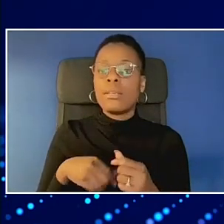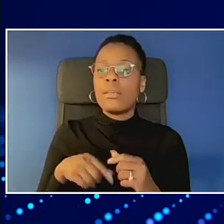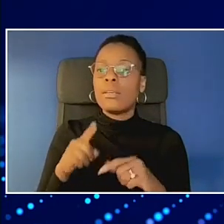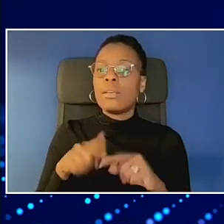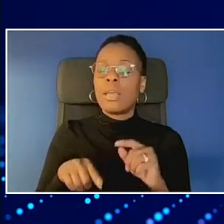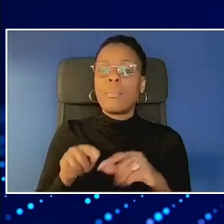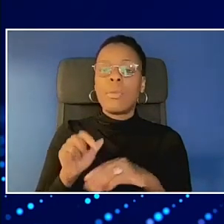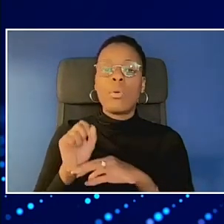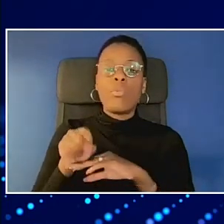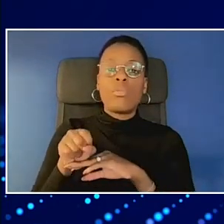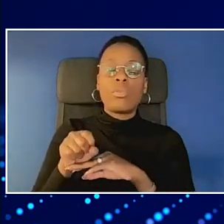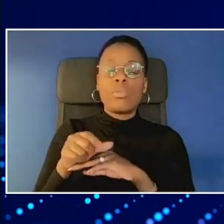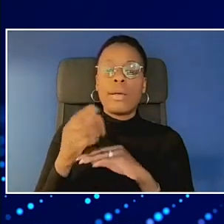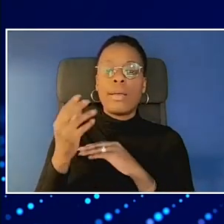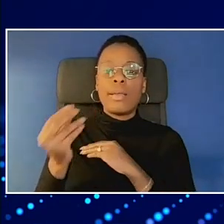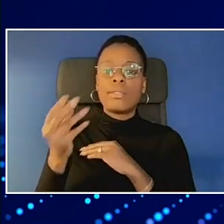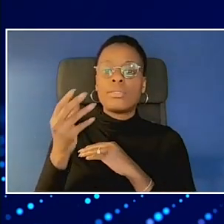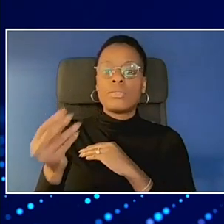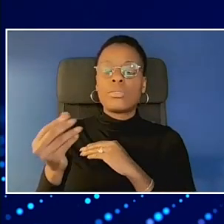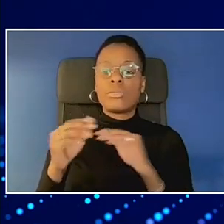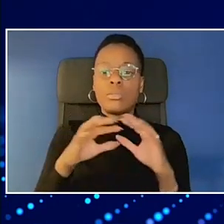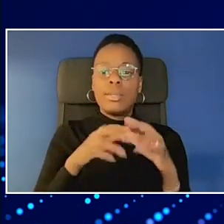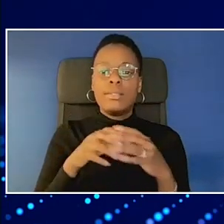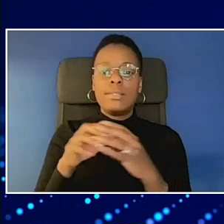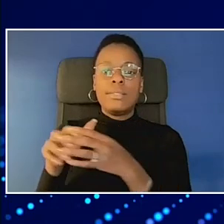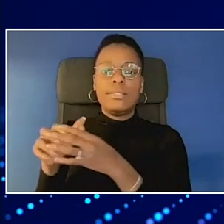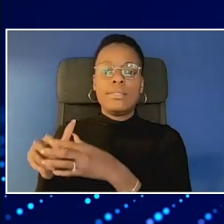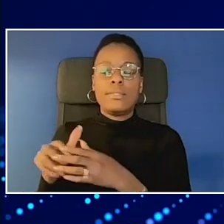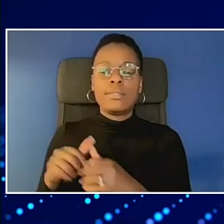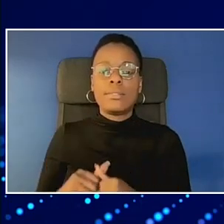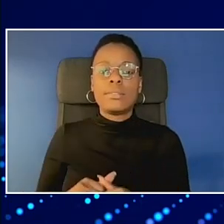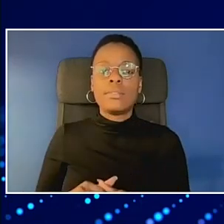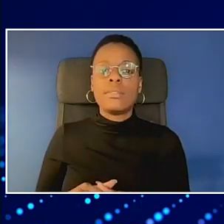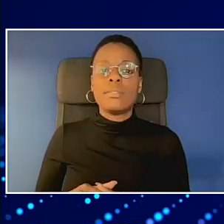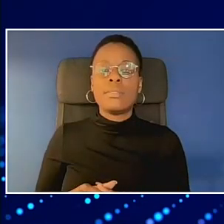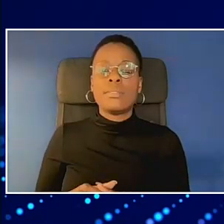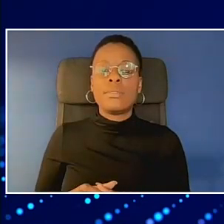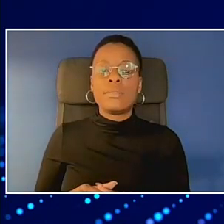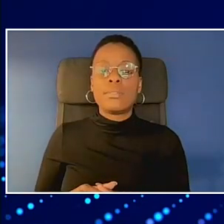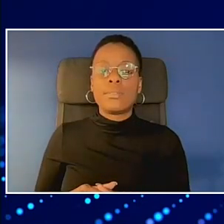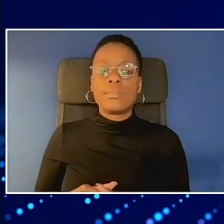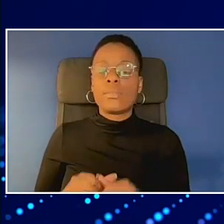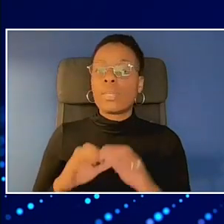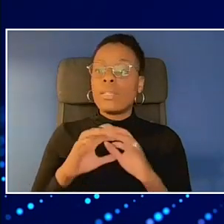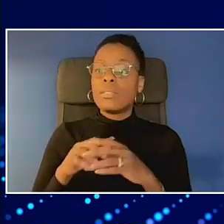any external entity- entities that administer the agreement.